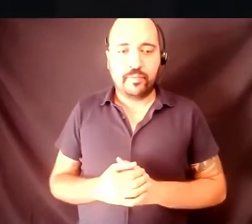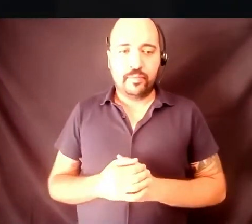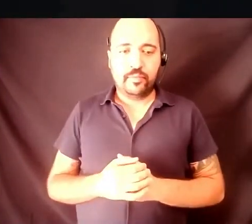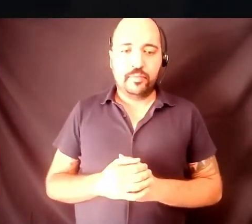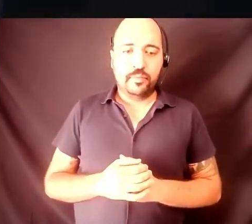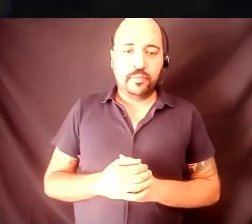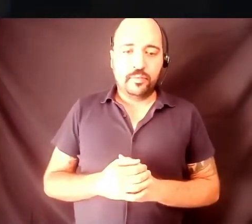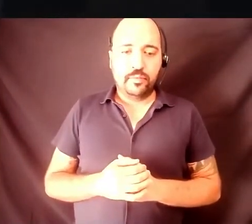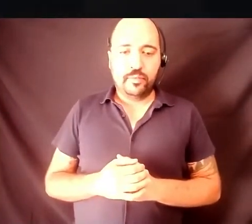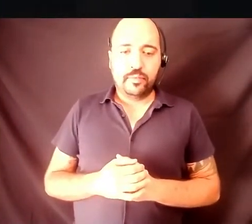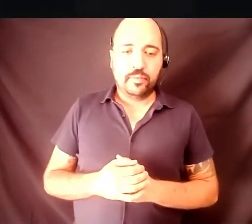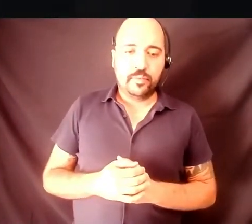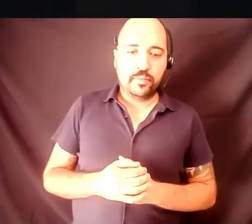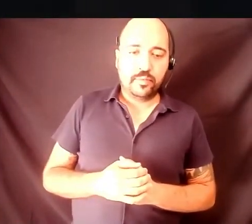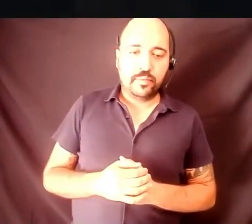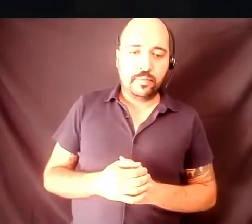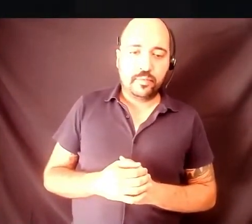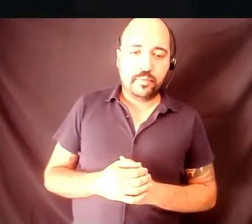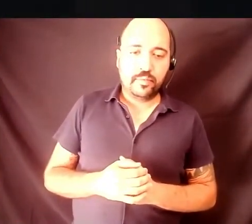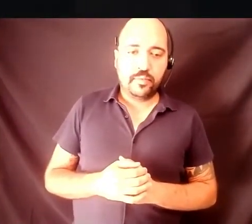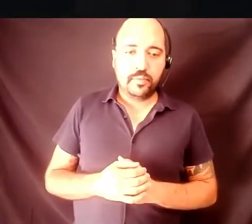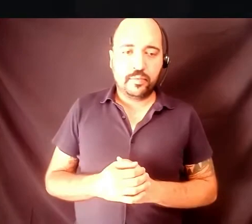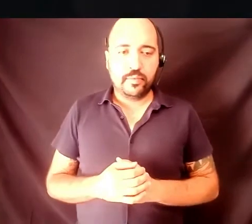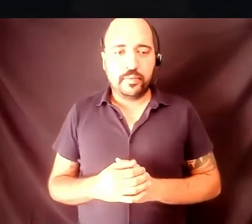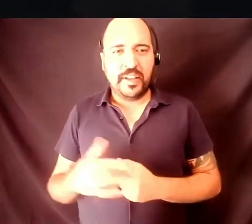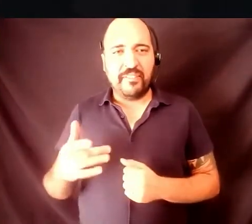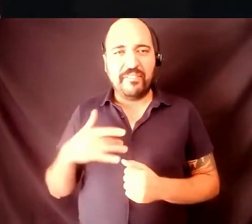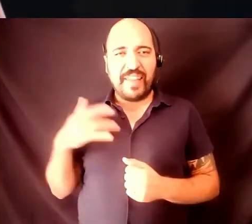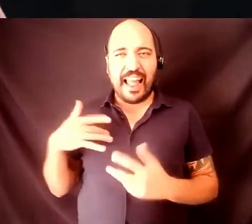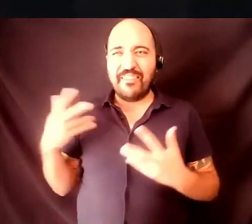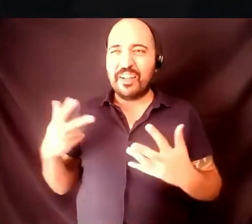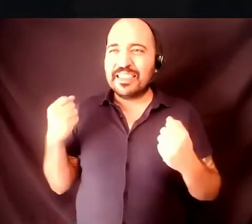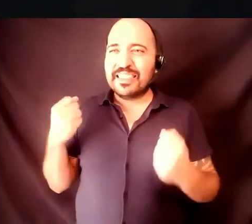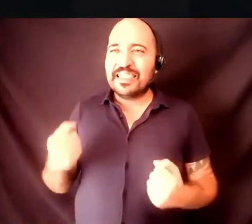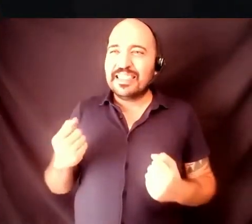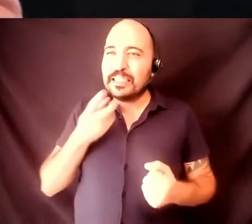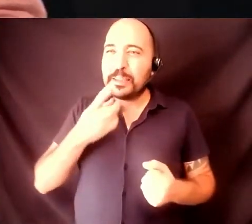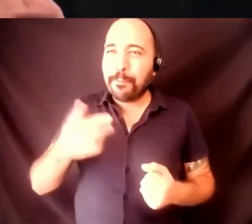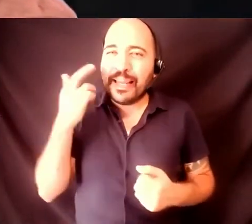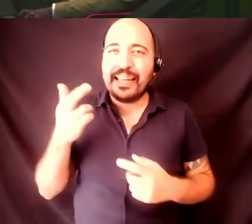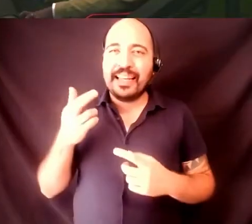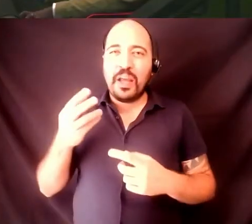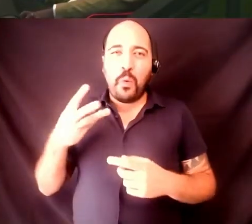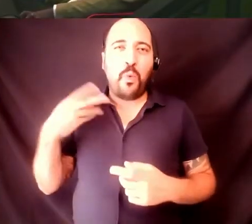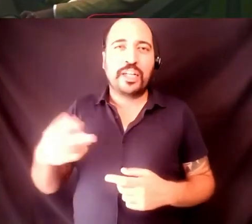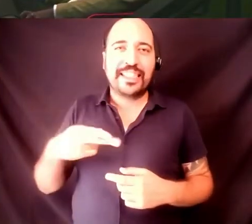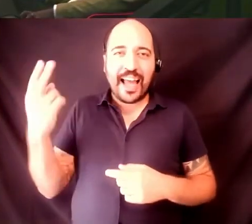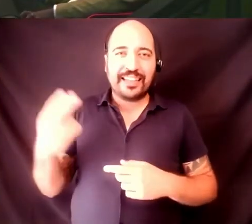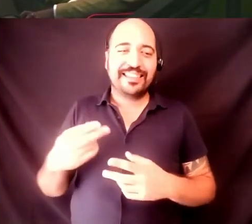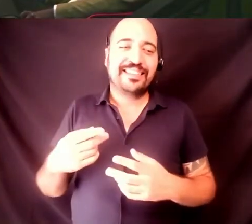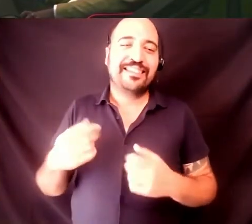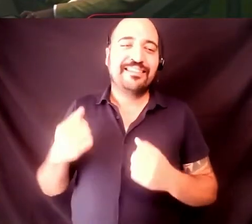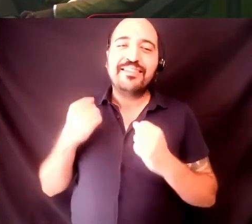It felt like. It felt really Dominican. Like joy as you invoked it -- it took me somewhere!